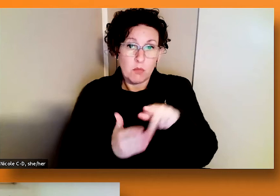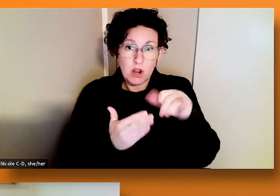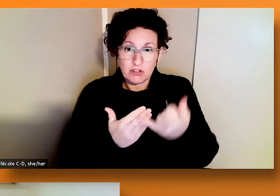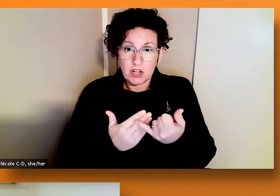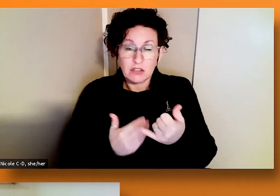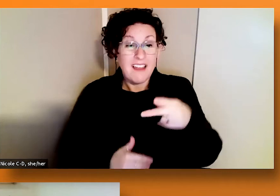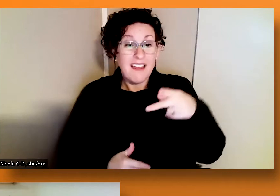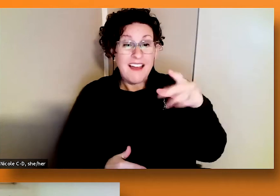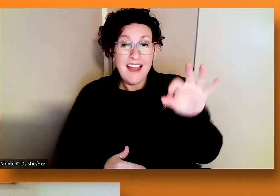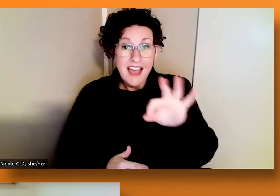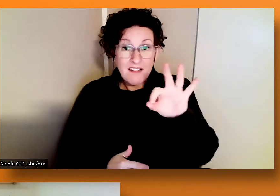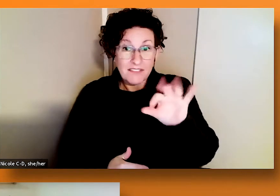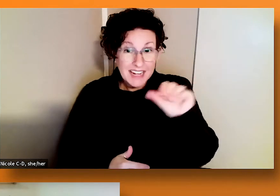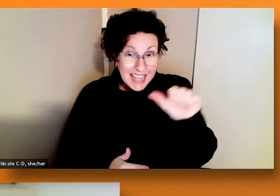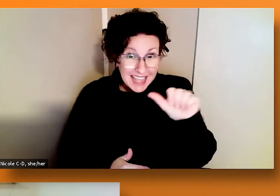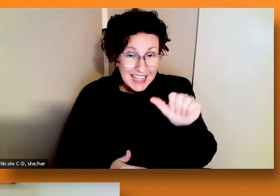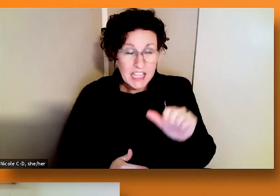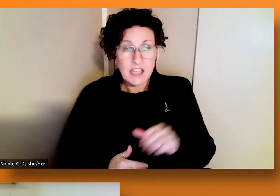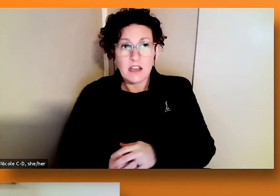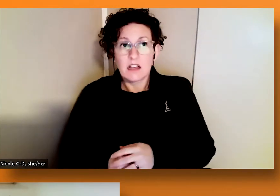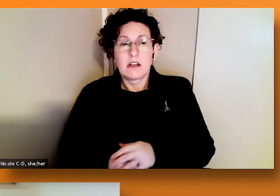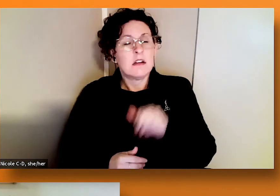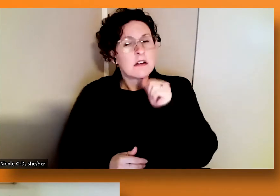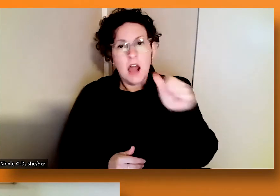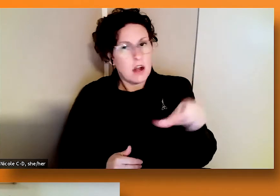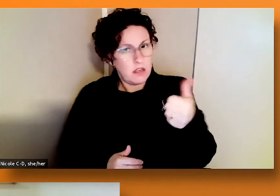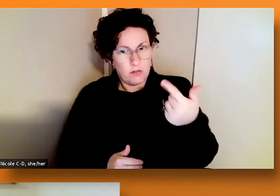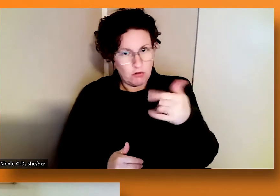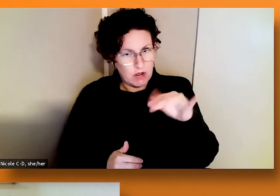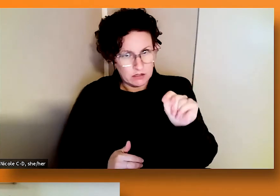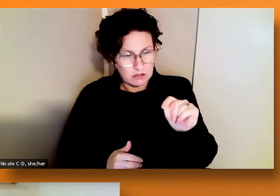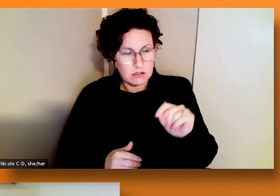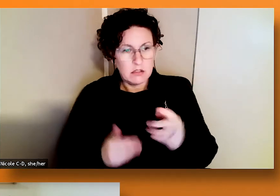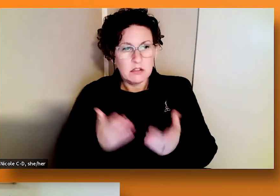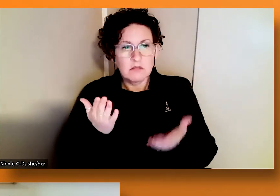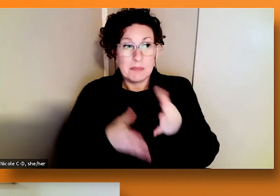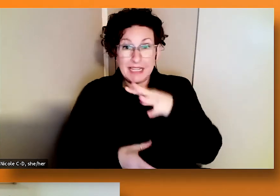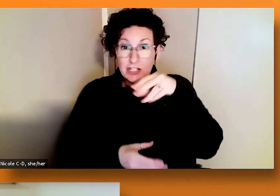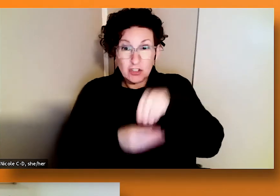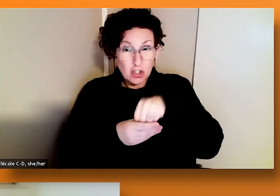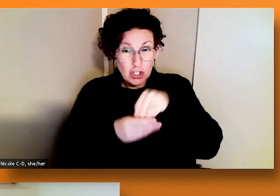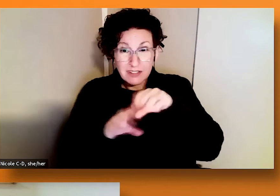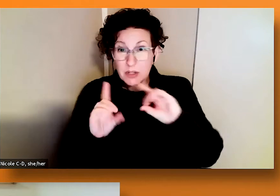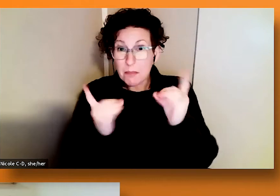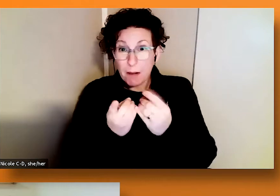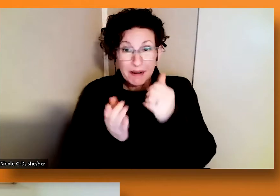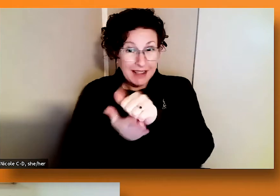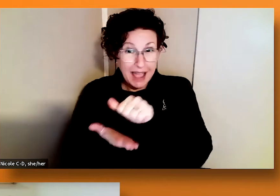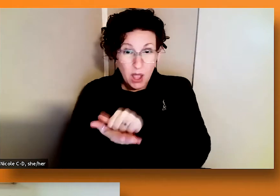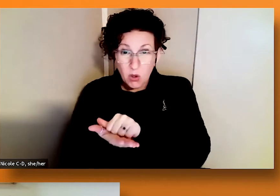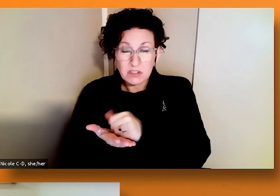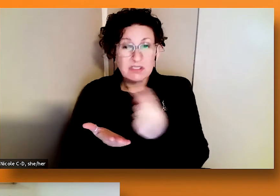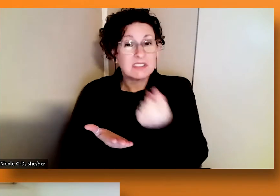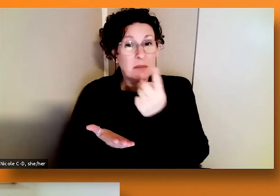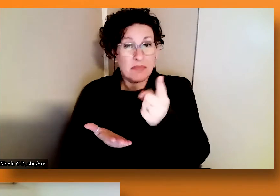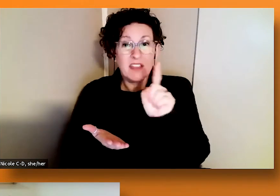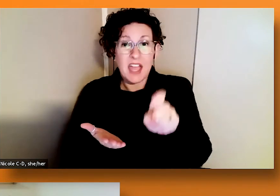but an F&A account or an internal department account, something,